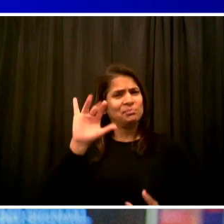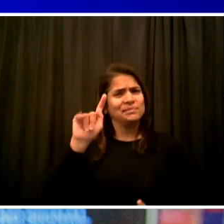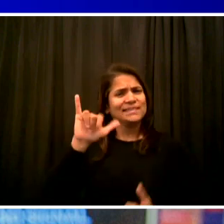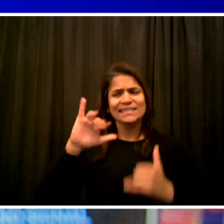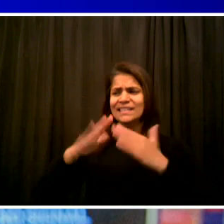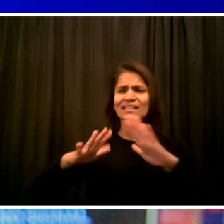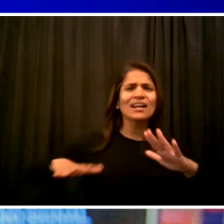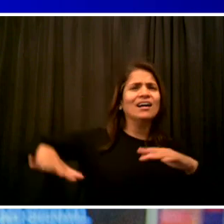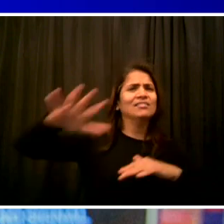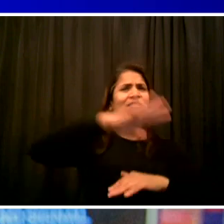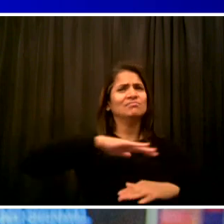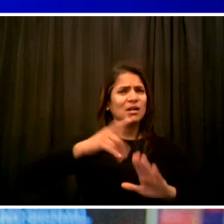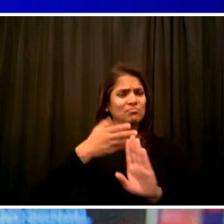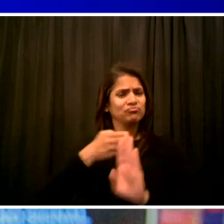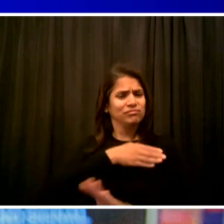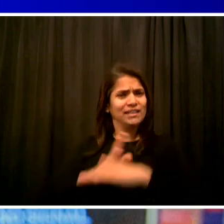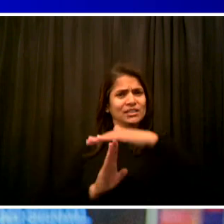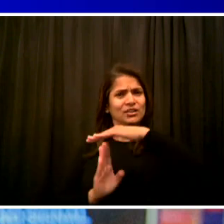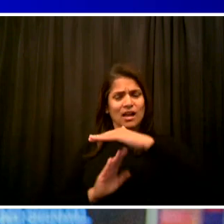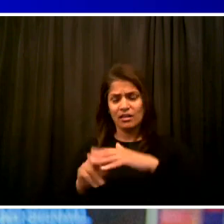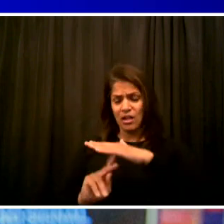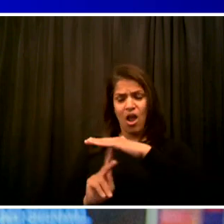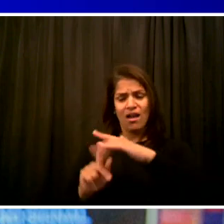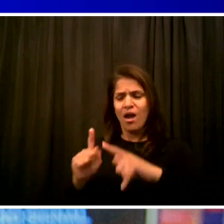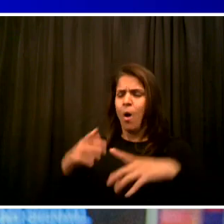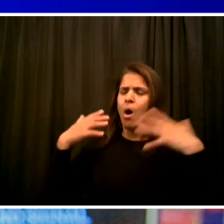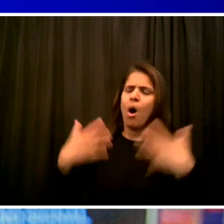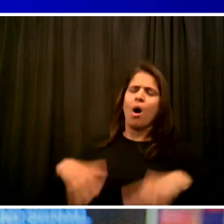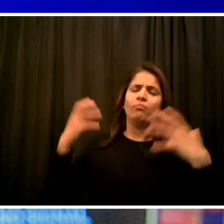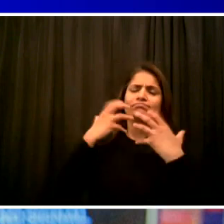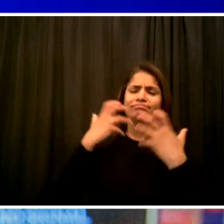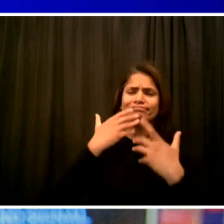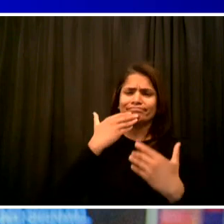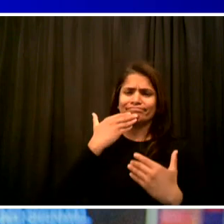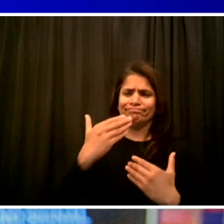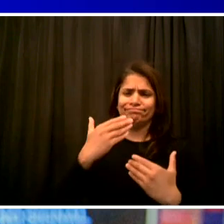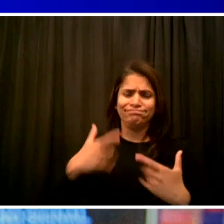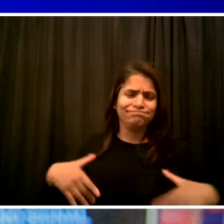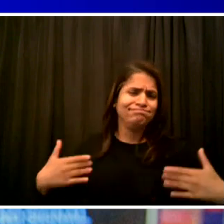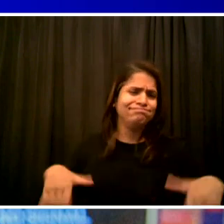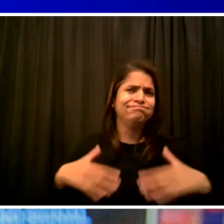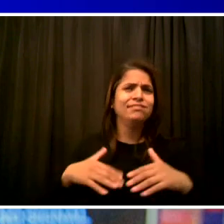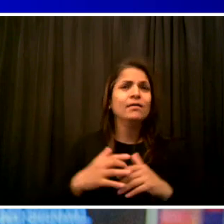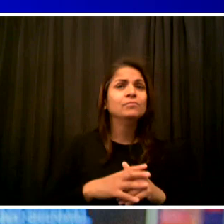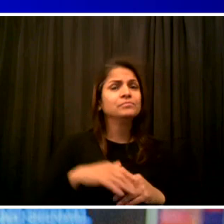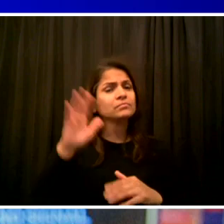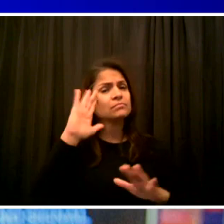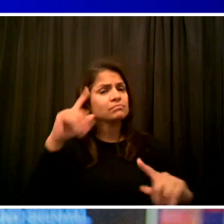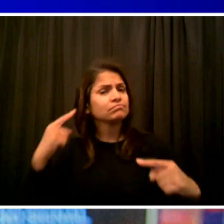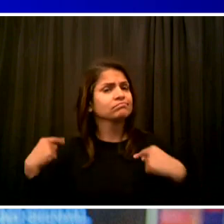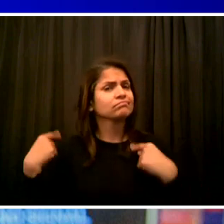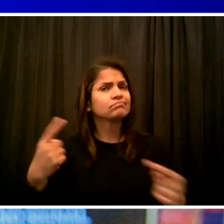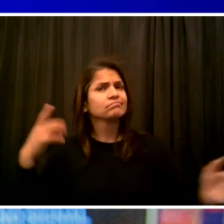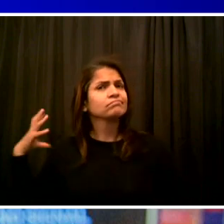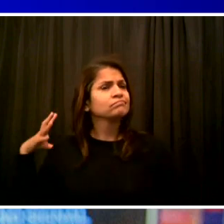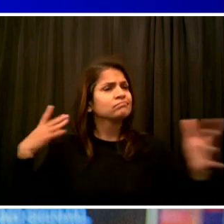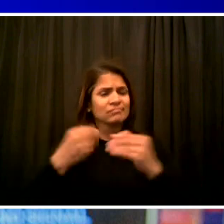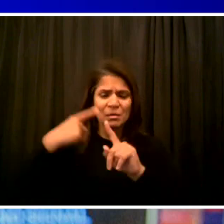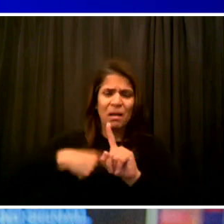WHAT WE WANT TO CELEBRATE. BECAUSE WE KNOW OUR KIDS HAVE BEEN THROUGH SO